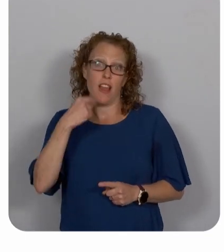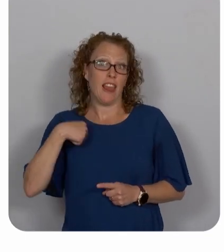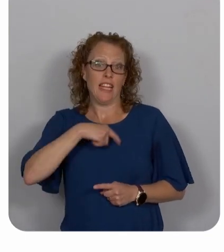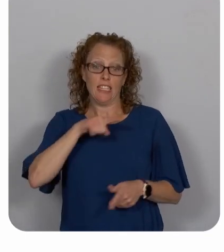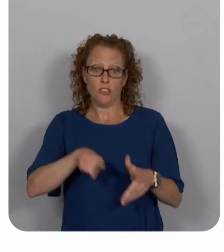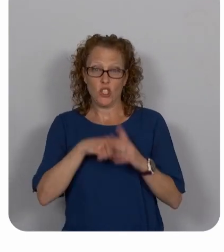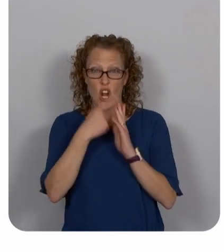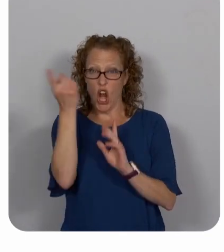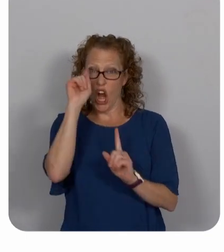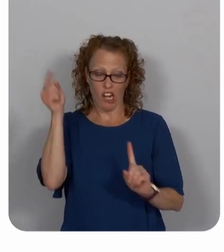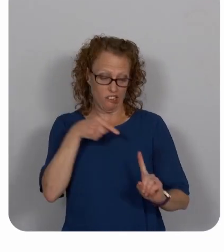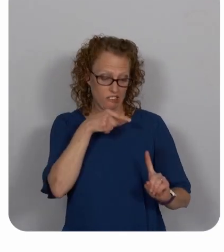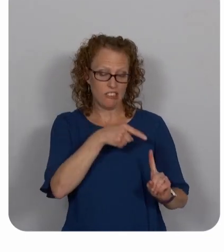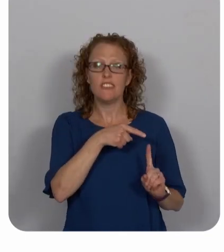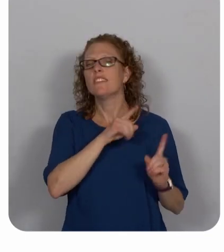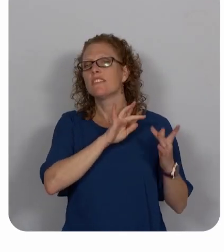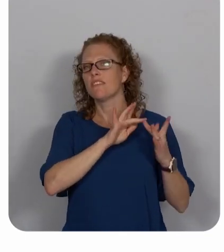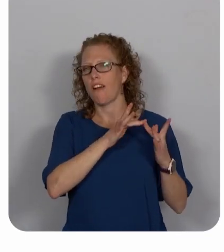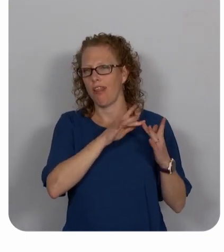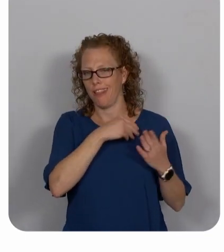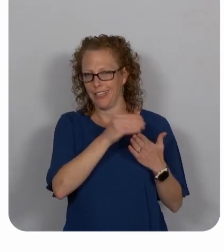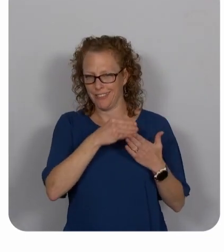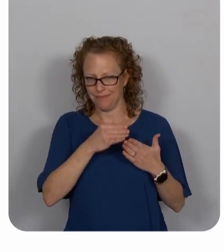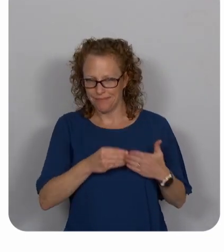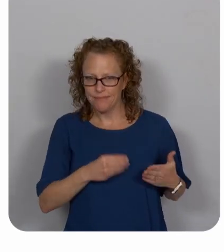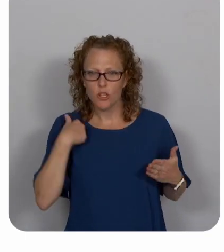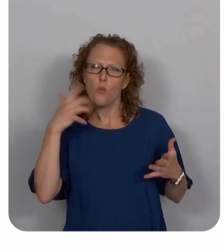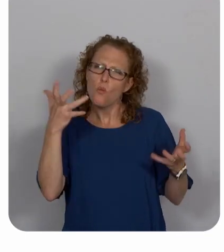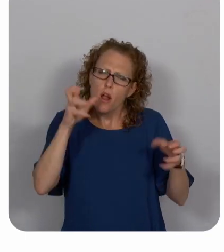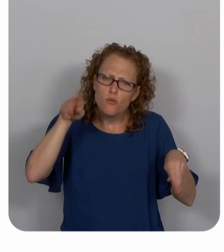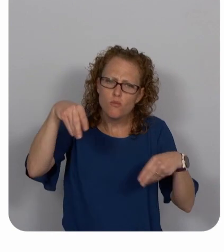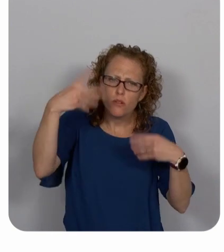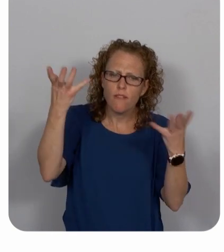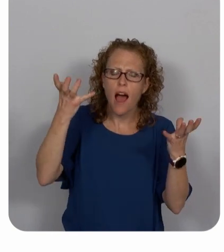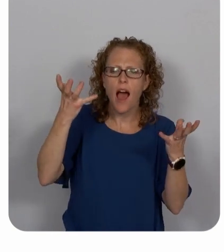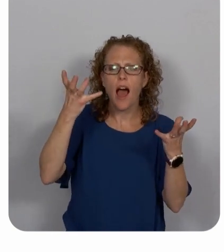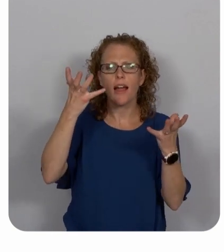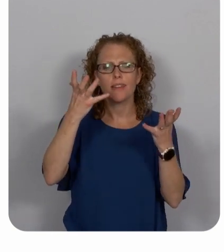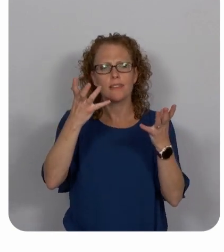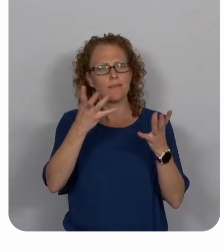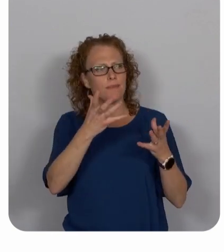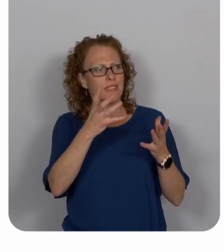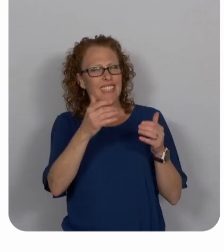We started with the e-commerce use case first. We wanted to provide our customers